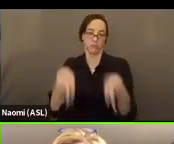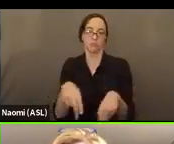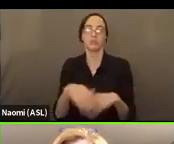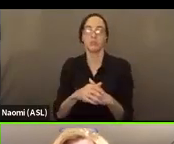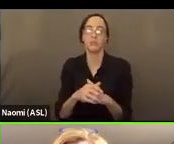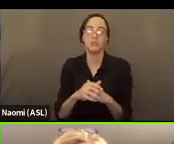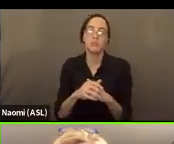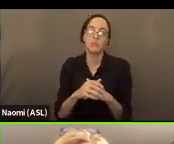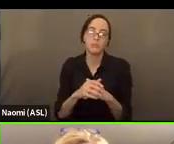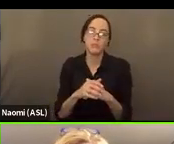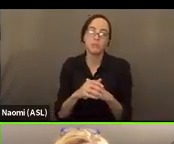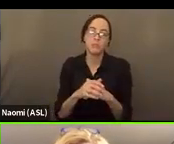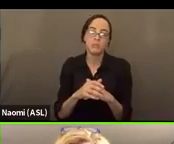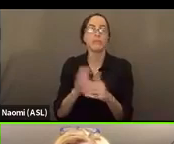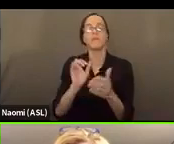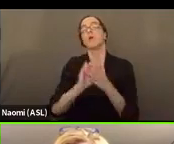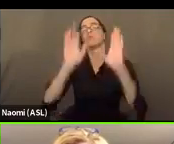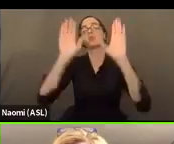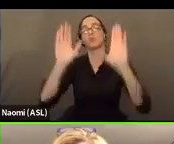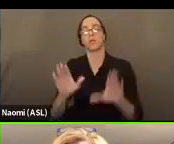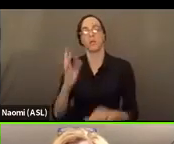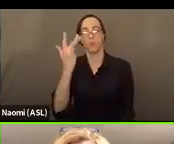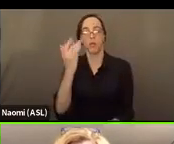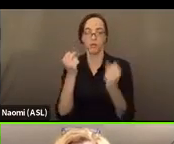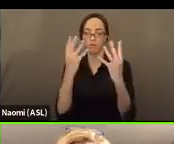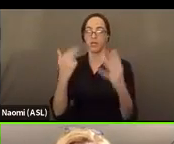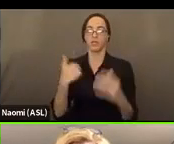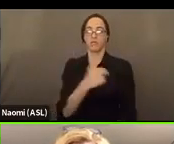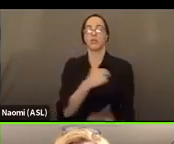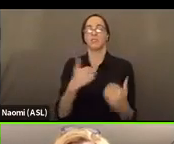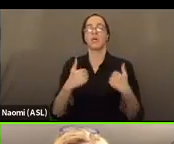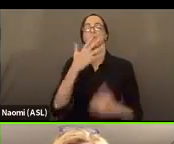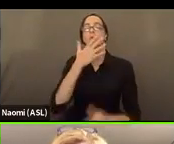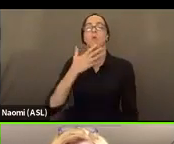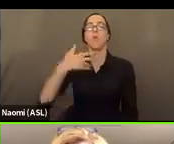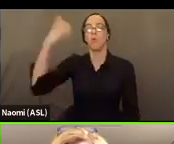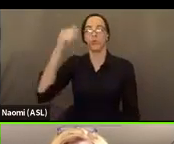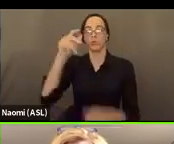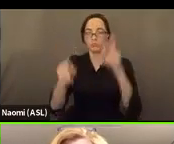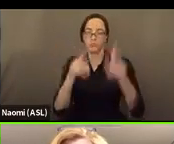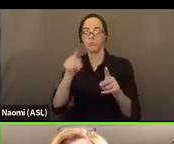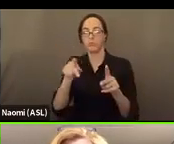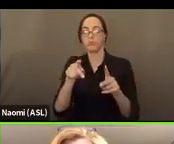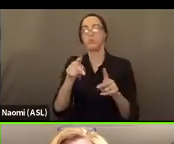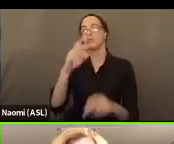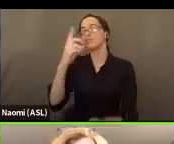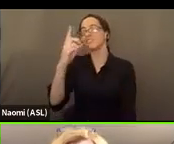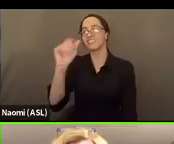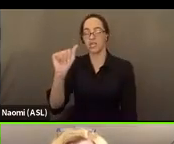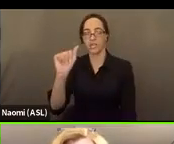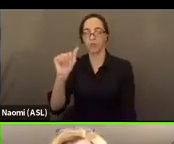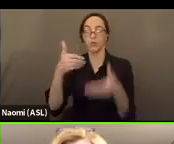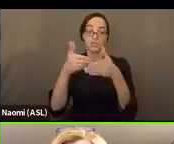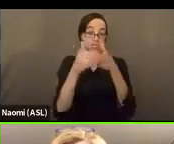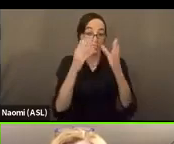that's great because a lot of us have um elderly or sometimes or disabled neighbors and they need our support and our health